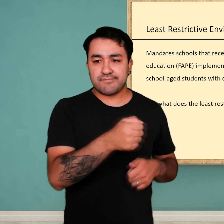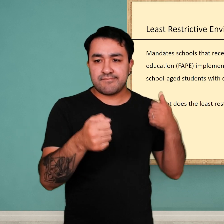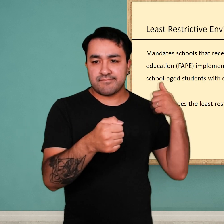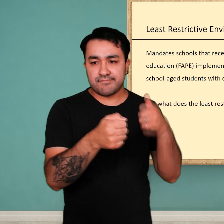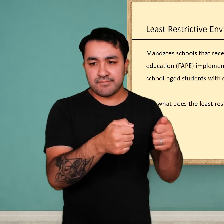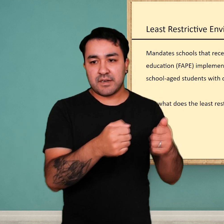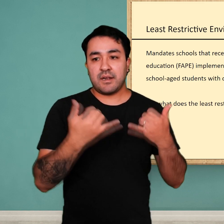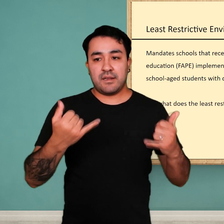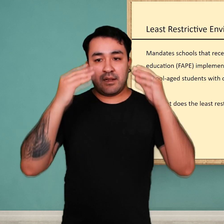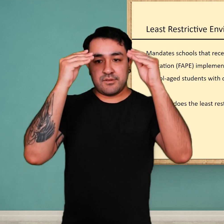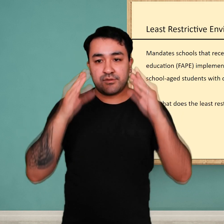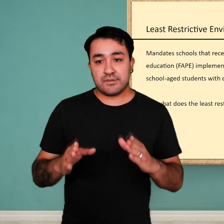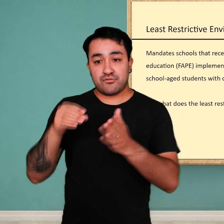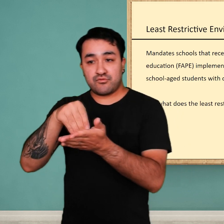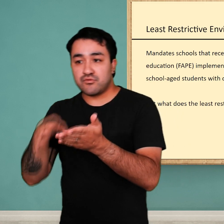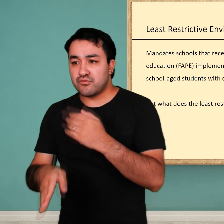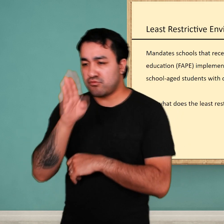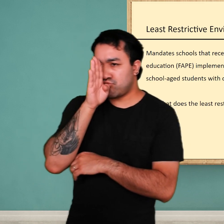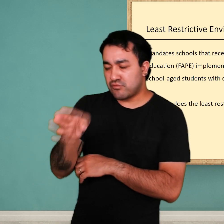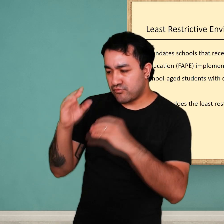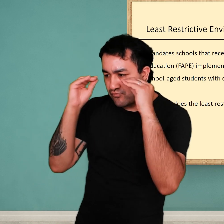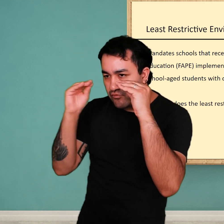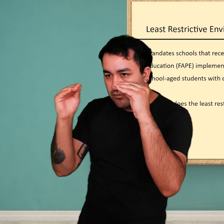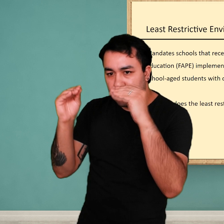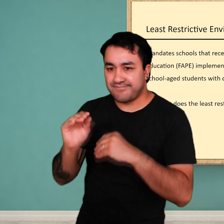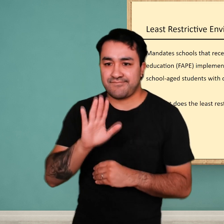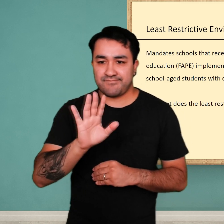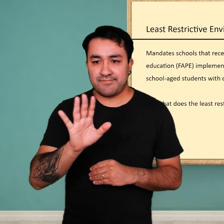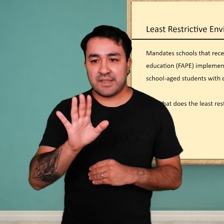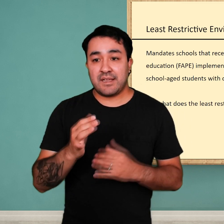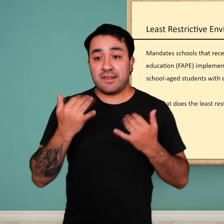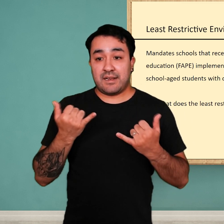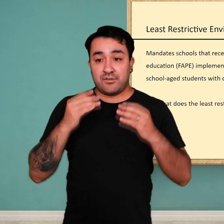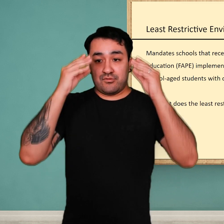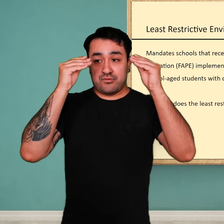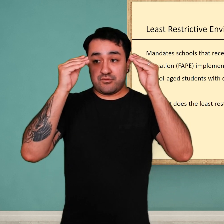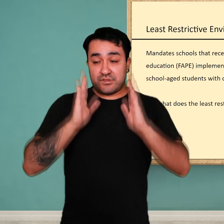For Deaf students to access the general education classroom, they will need an interpreter.